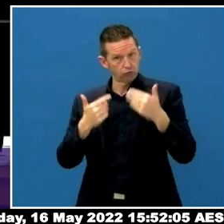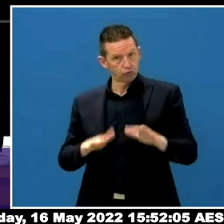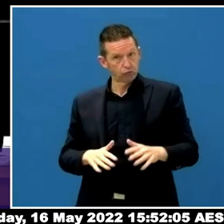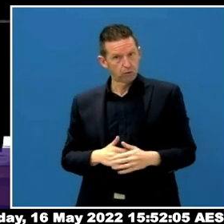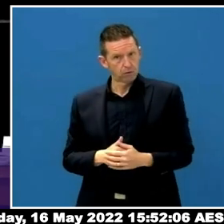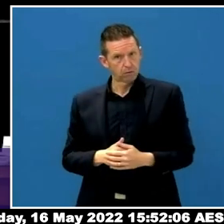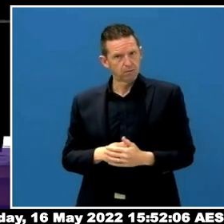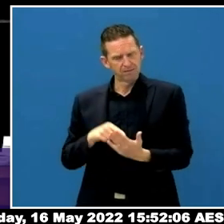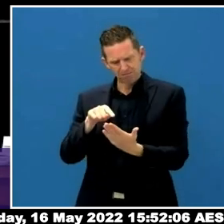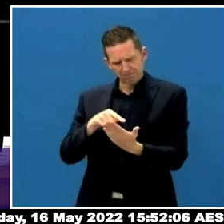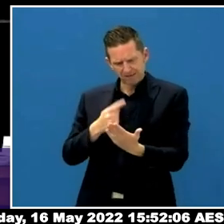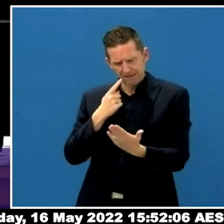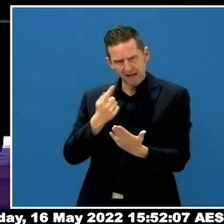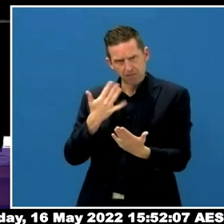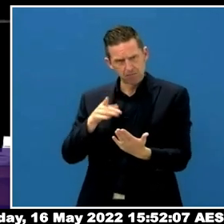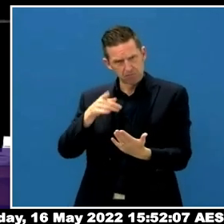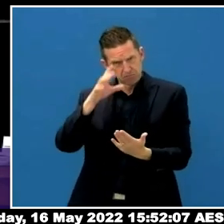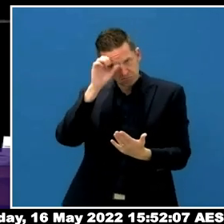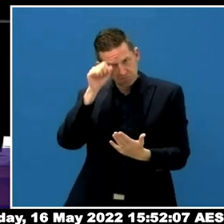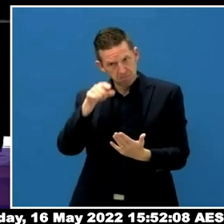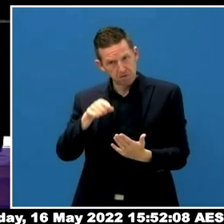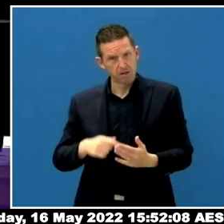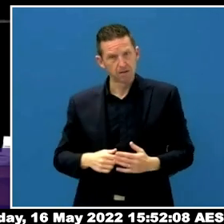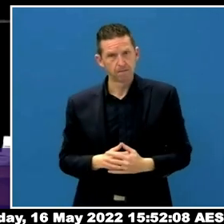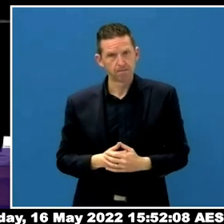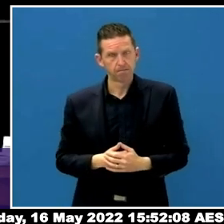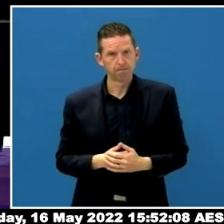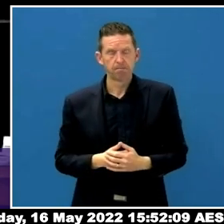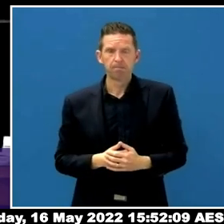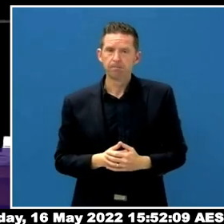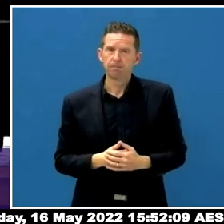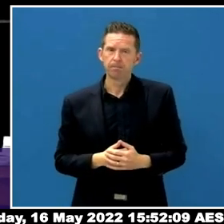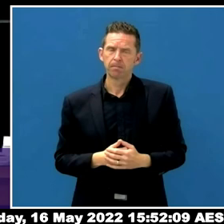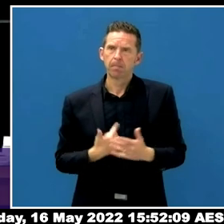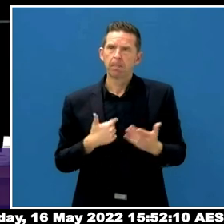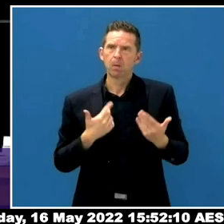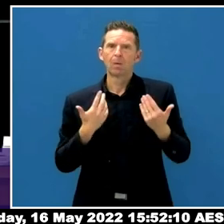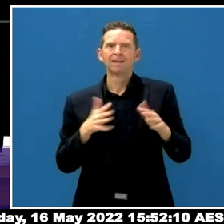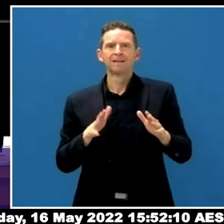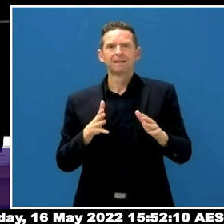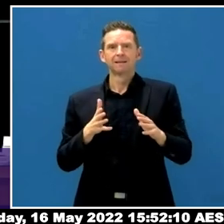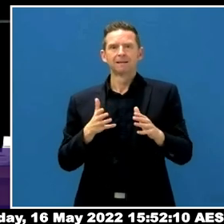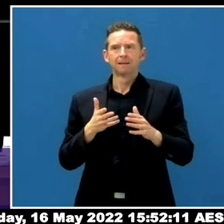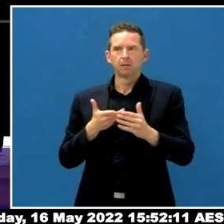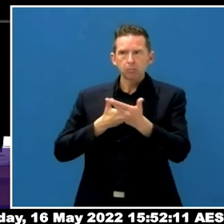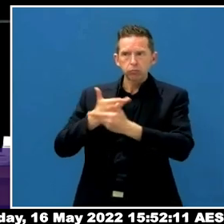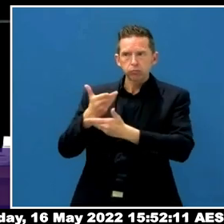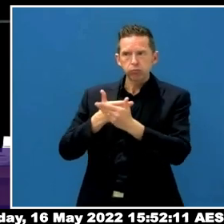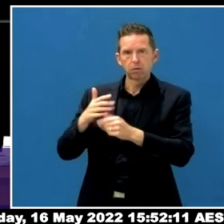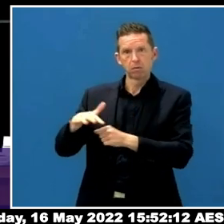We had contact with the district manager when we went in after one of these